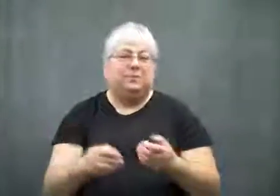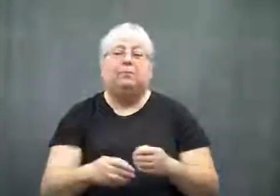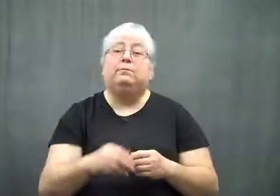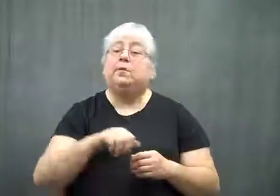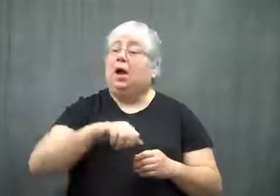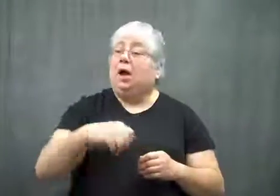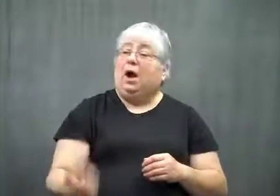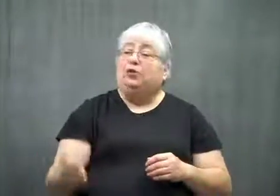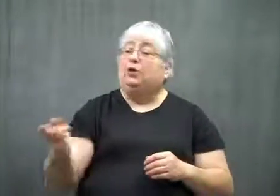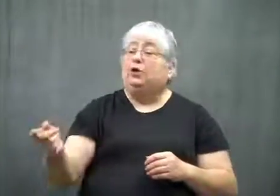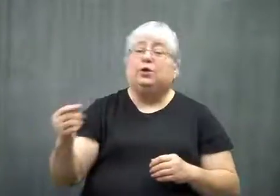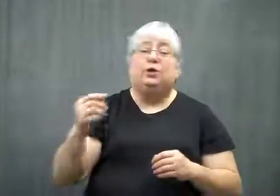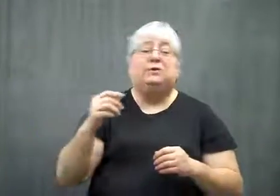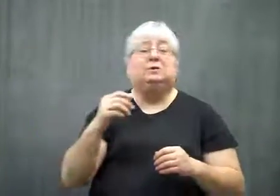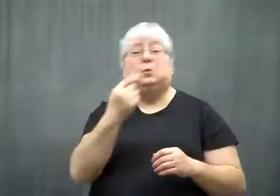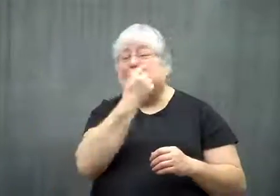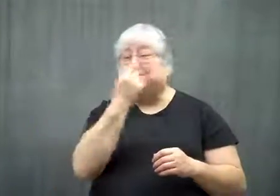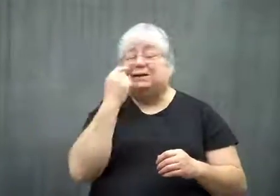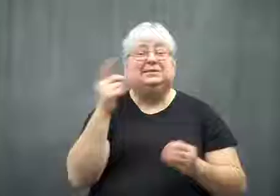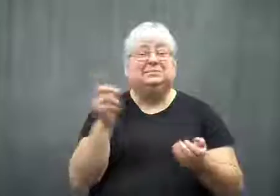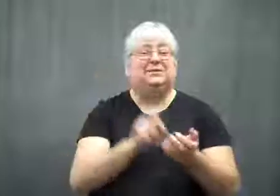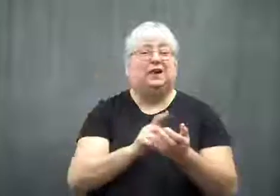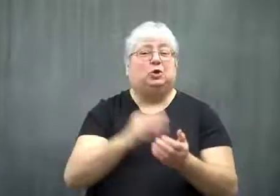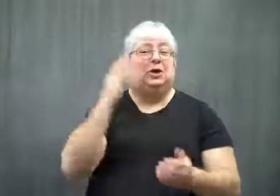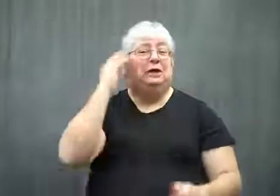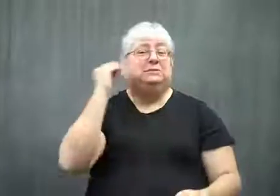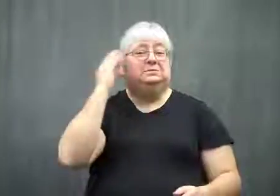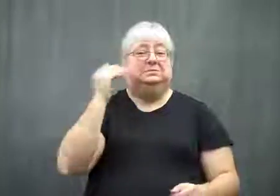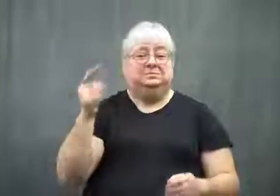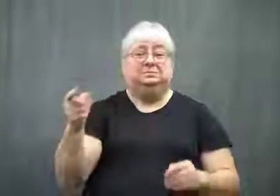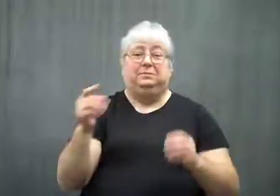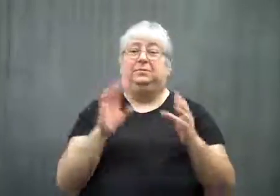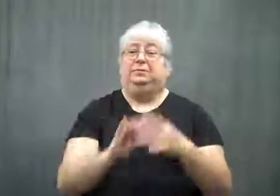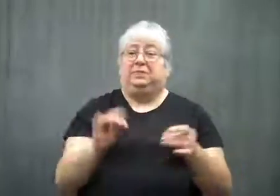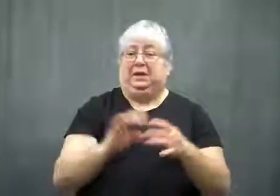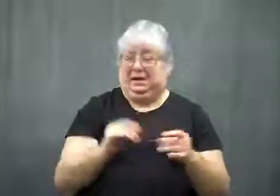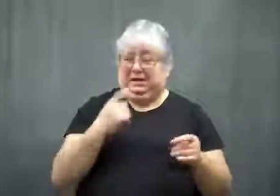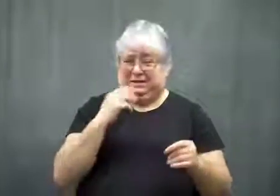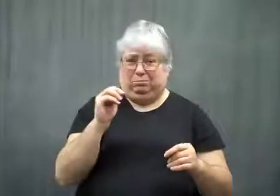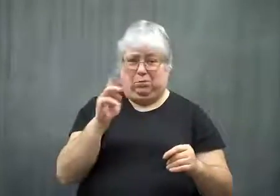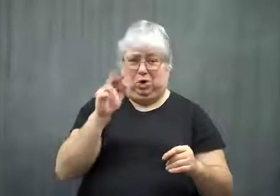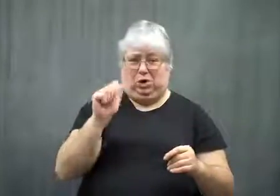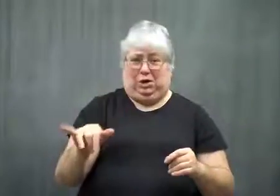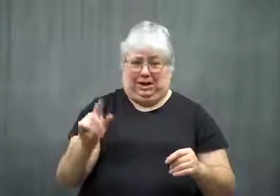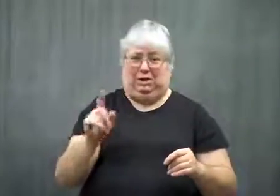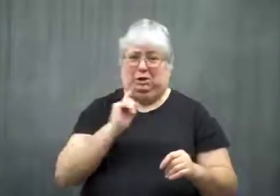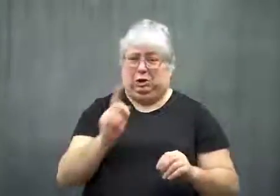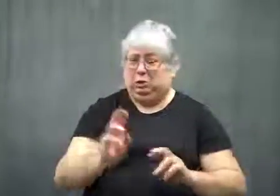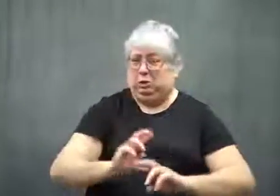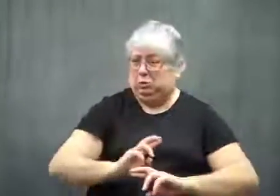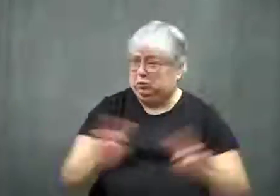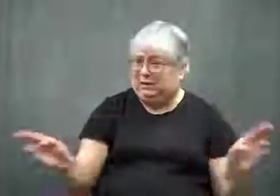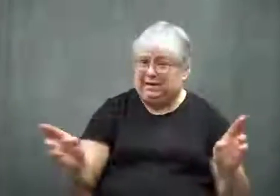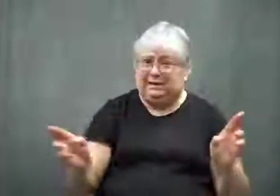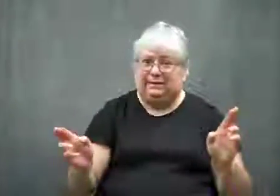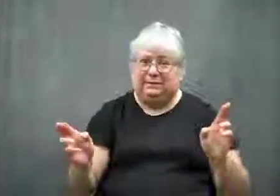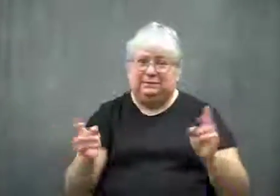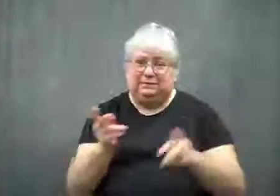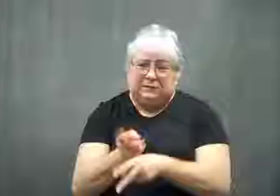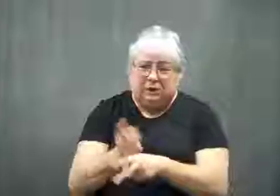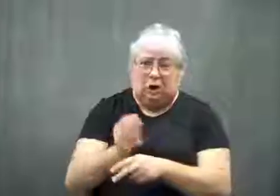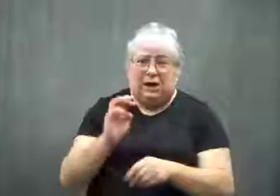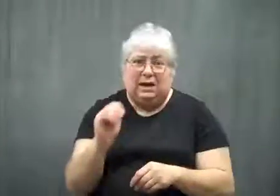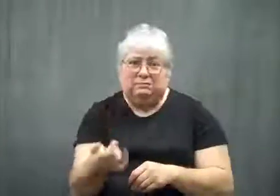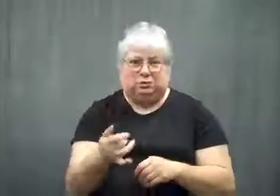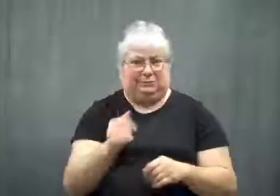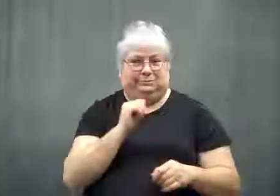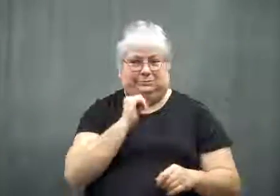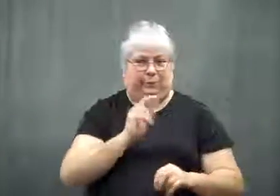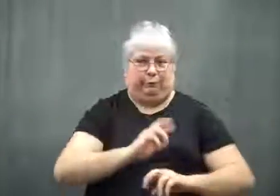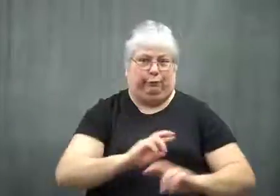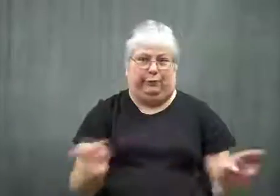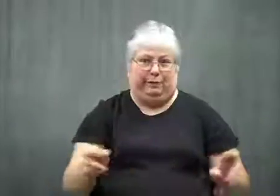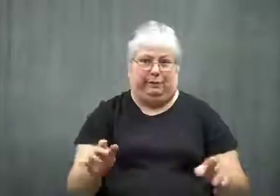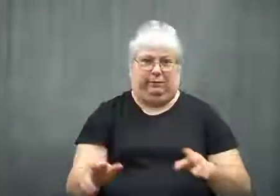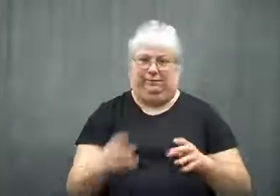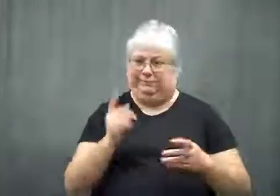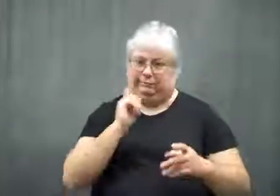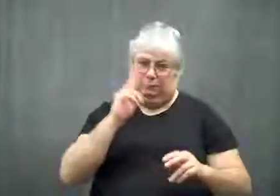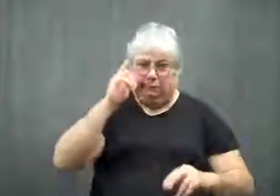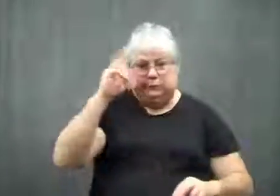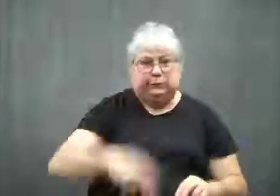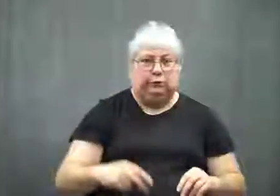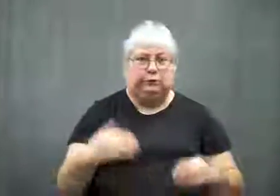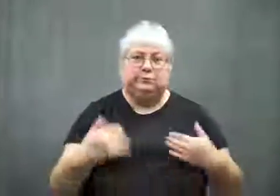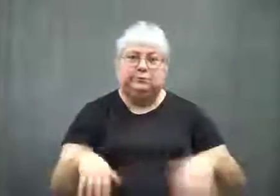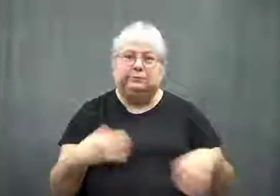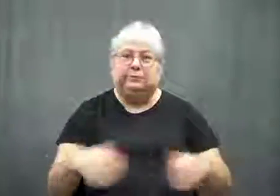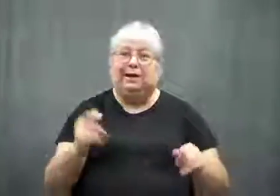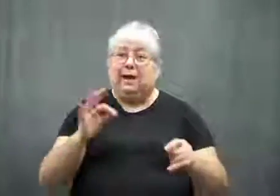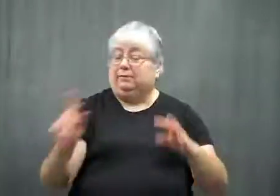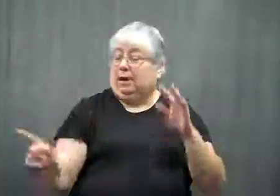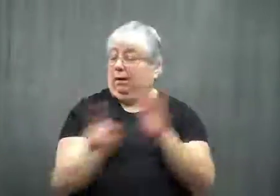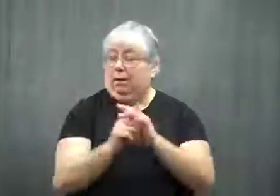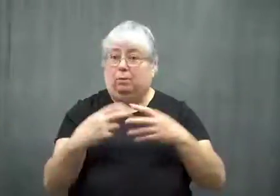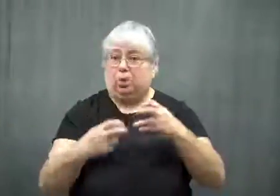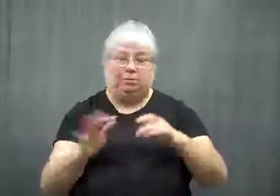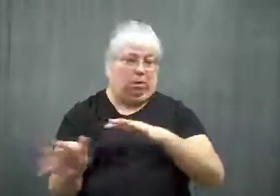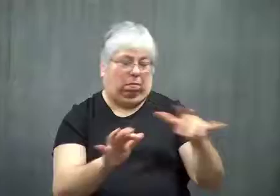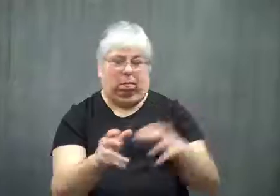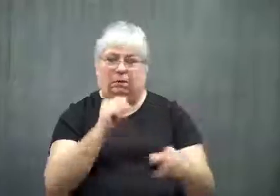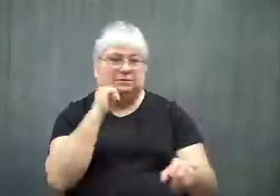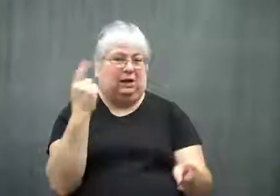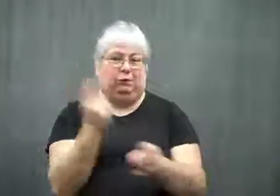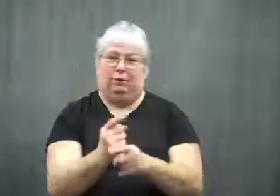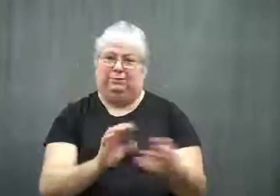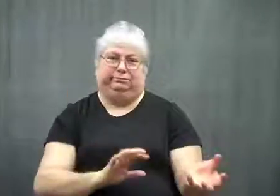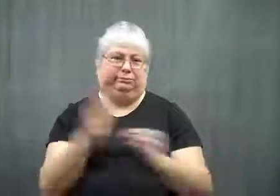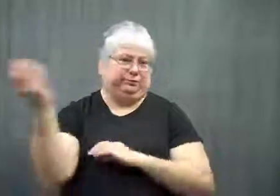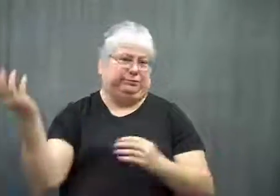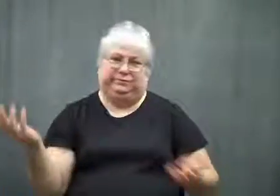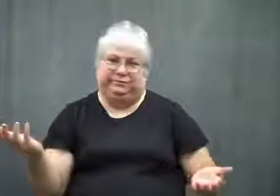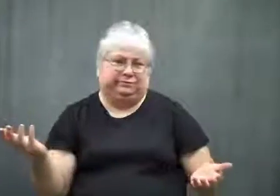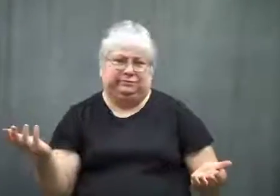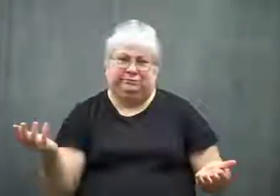A doctor serving as an expert witness said Murray was not prepared to take care of Jackson.